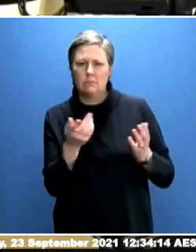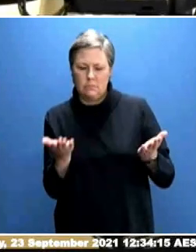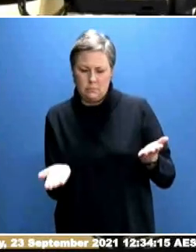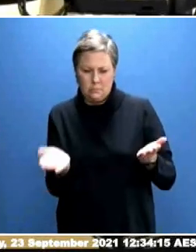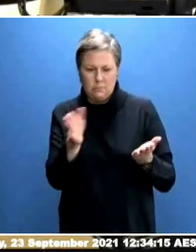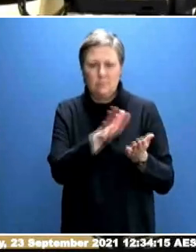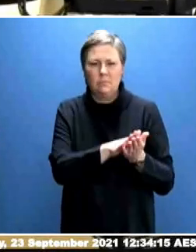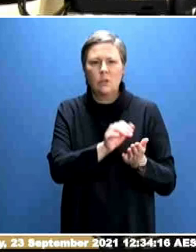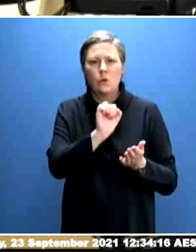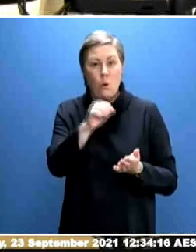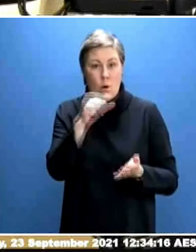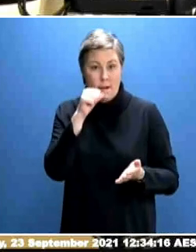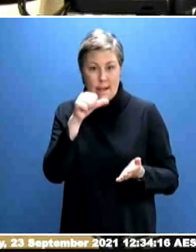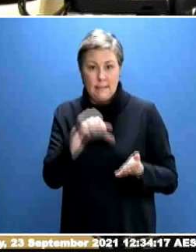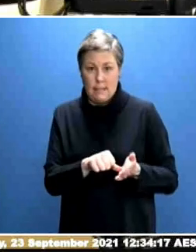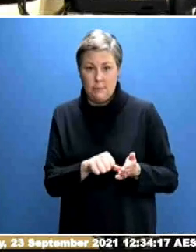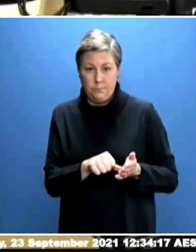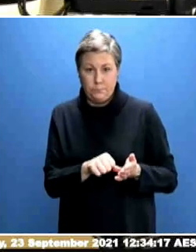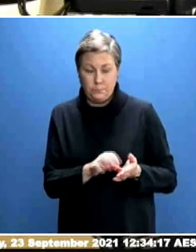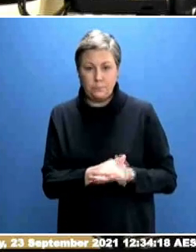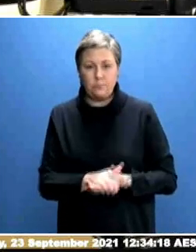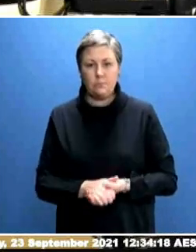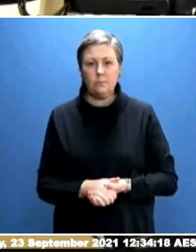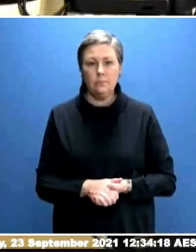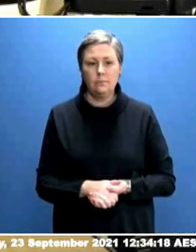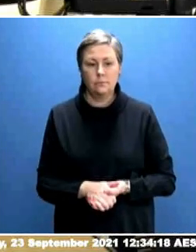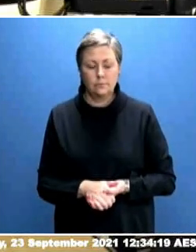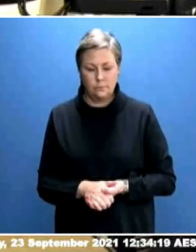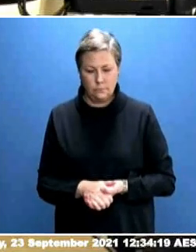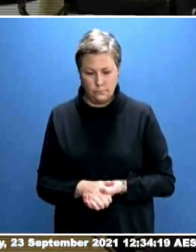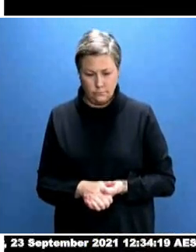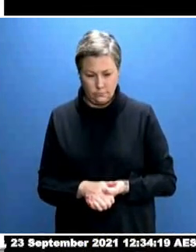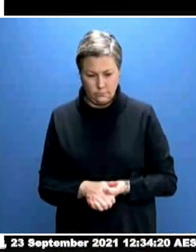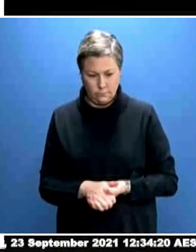letter, because this is relevant to what you've been talking about.